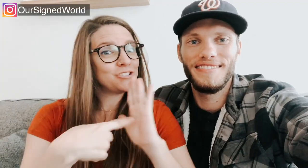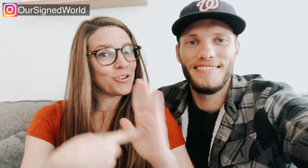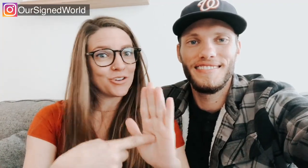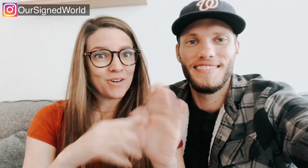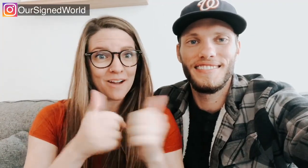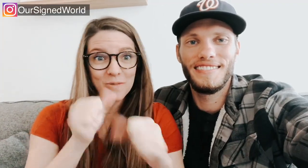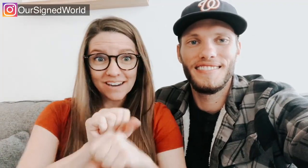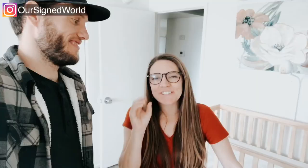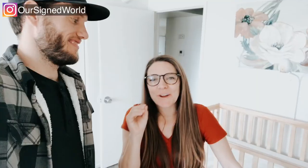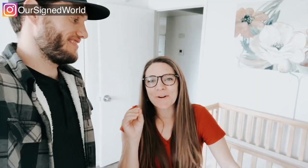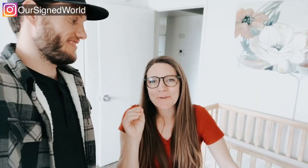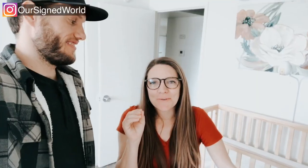show you how it works.